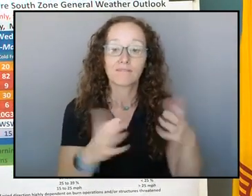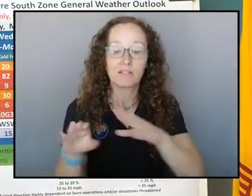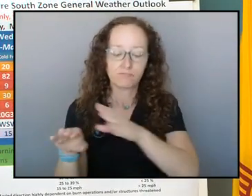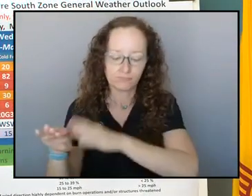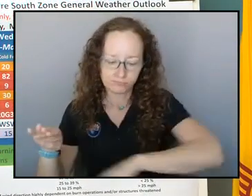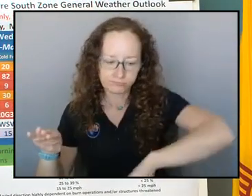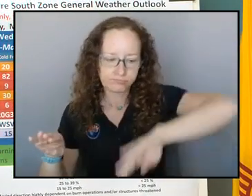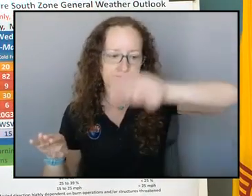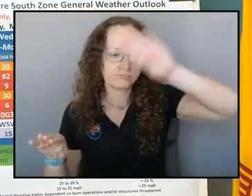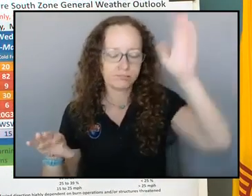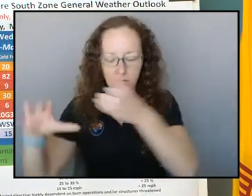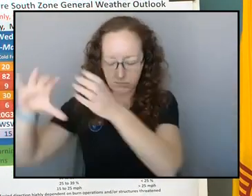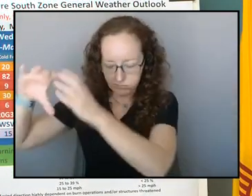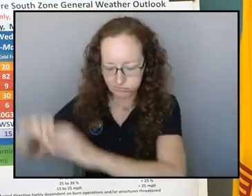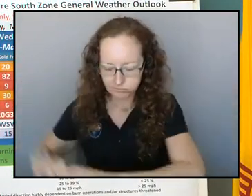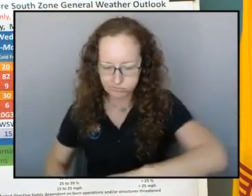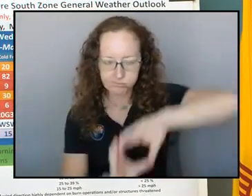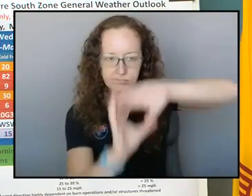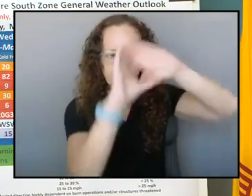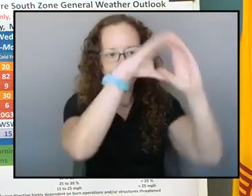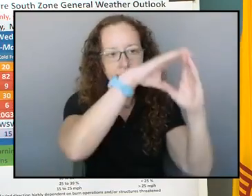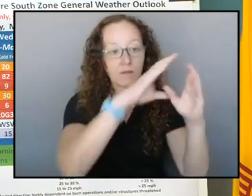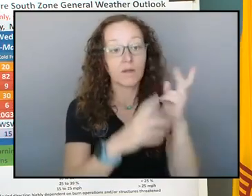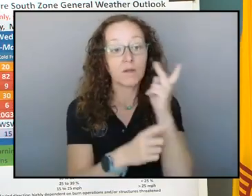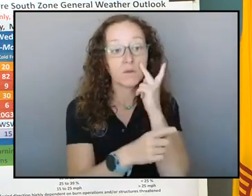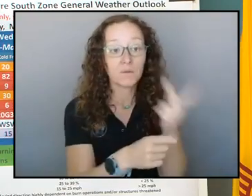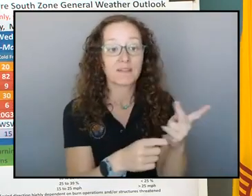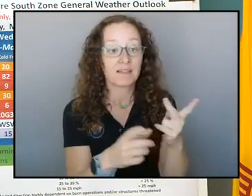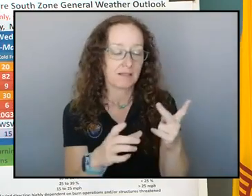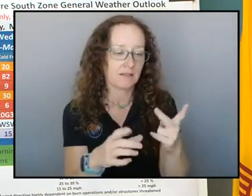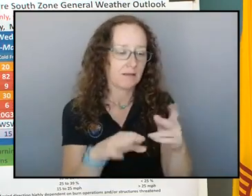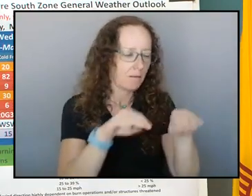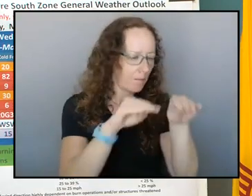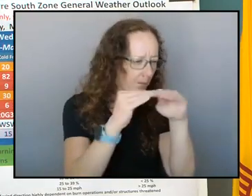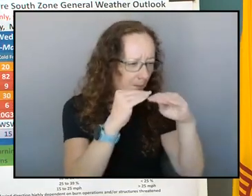across the Great Plains with the simple water vapor imagery.